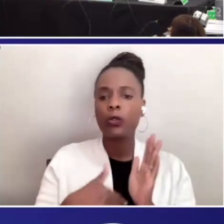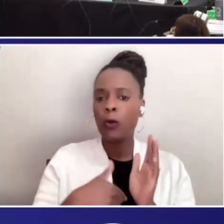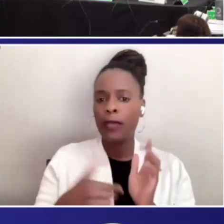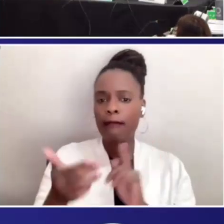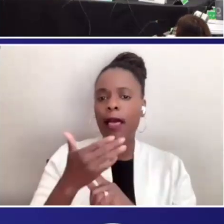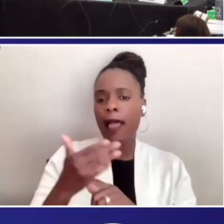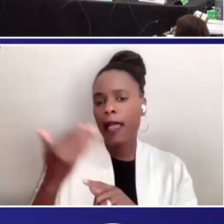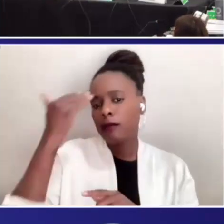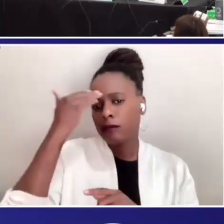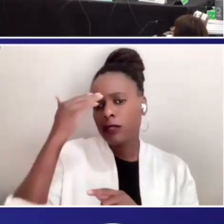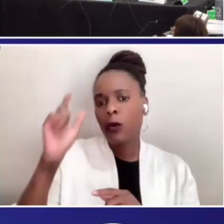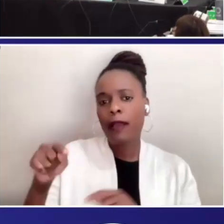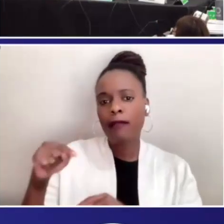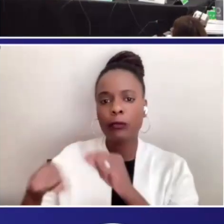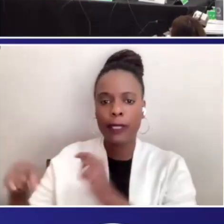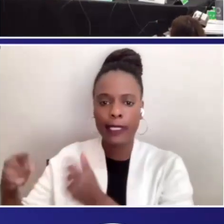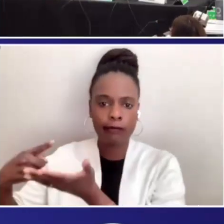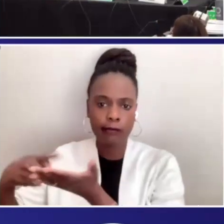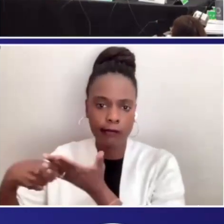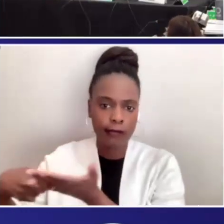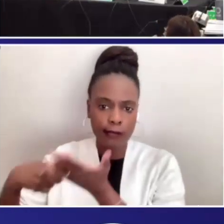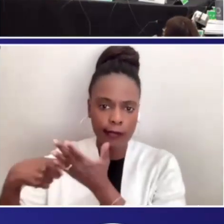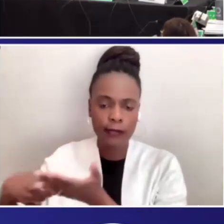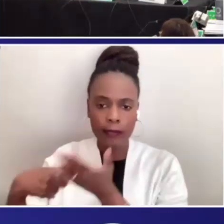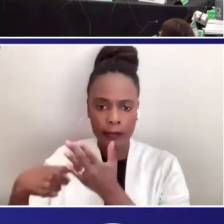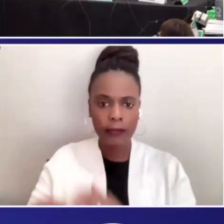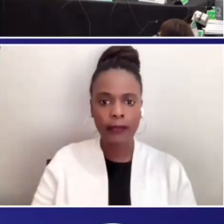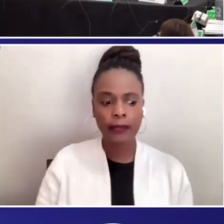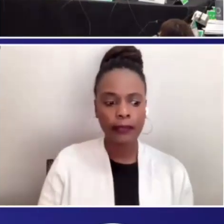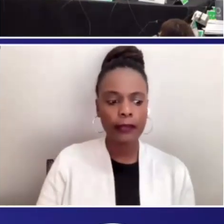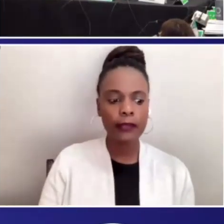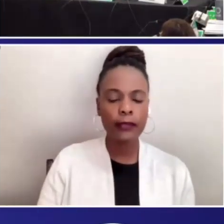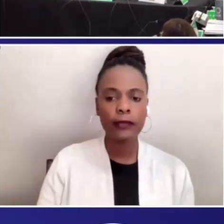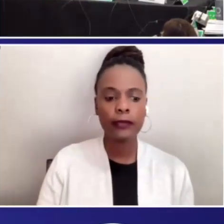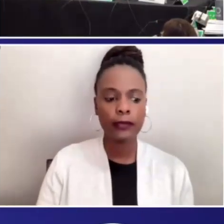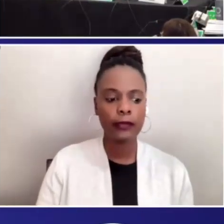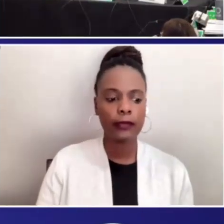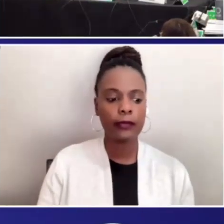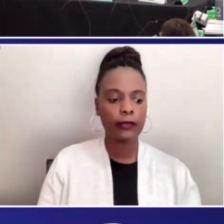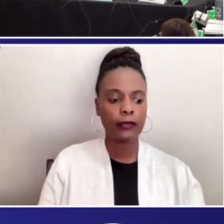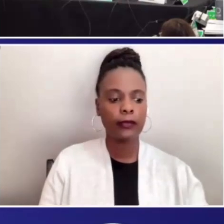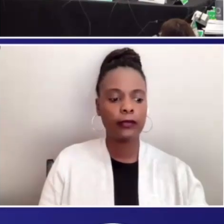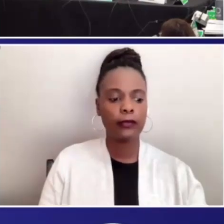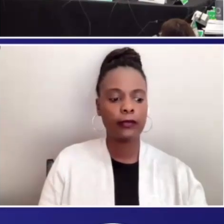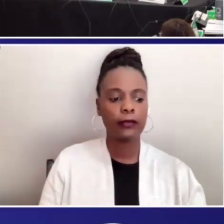that has to go back and be revisited. But, you know, we're just trying to do a